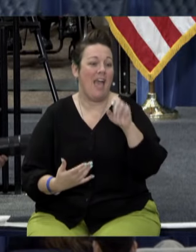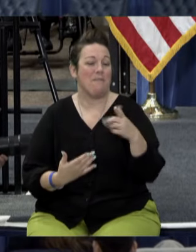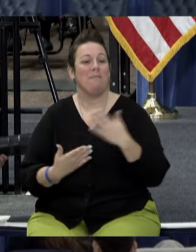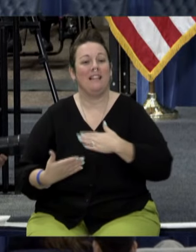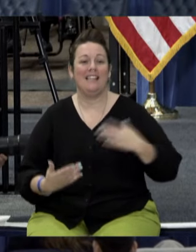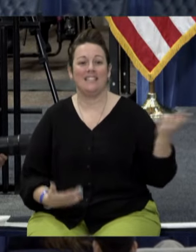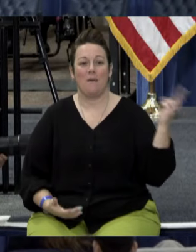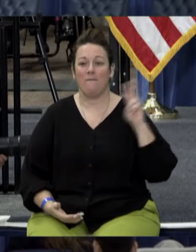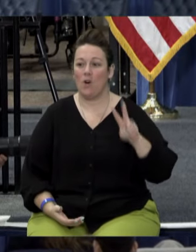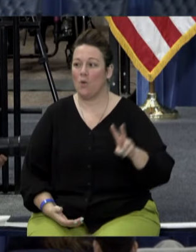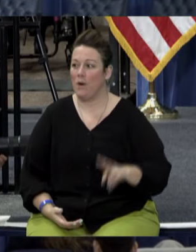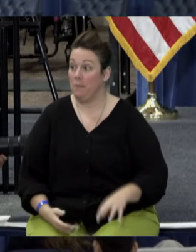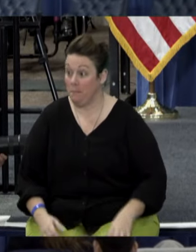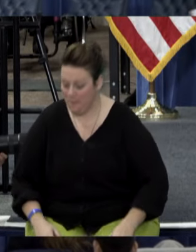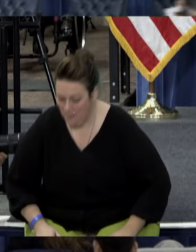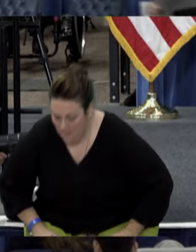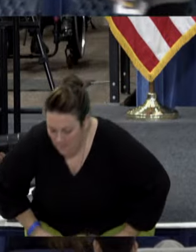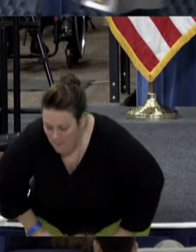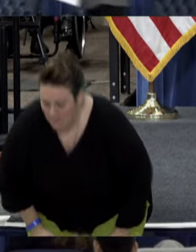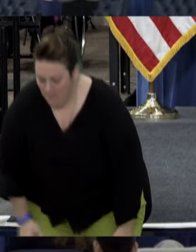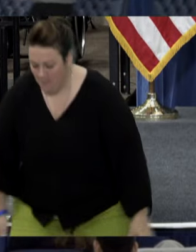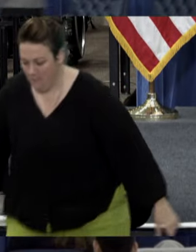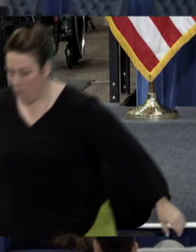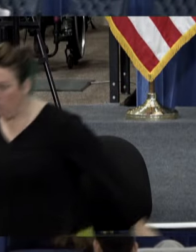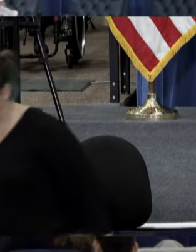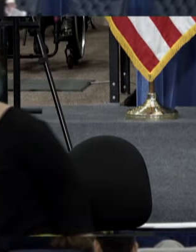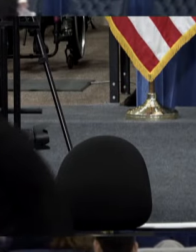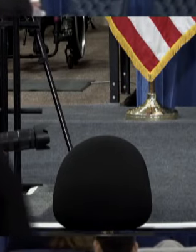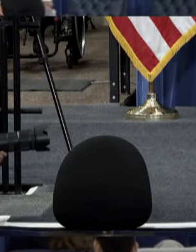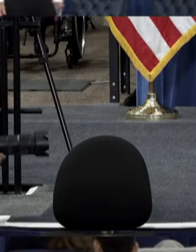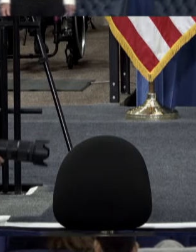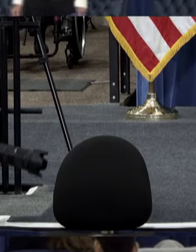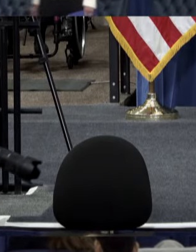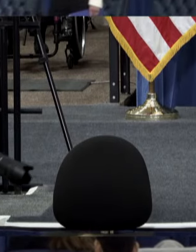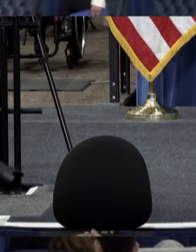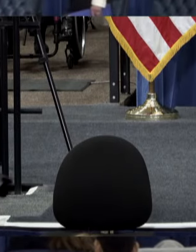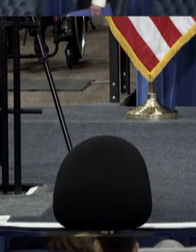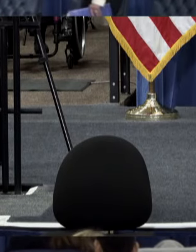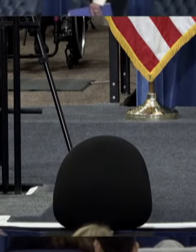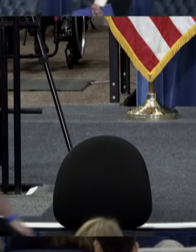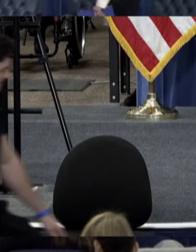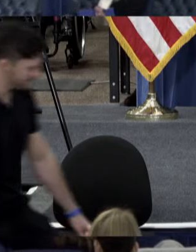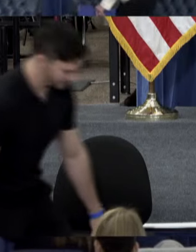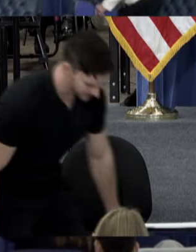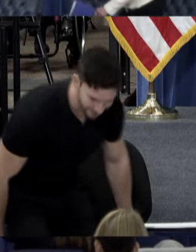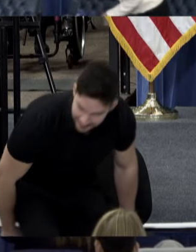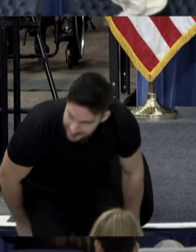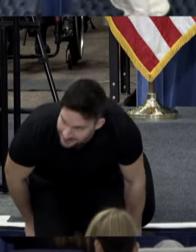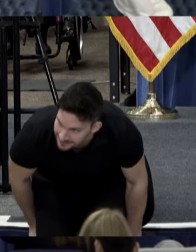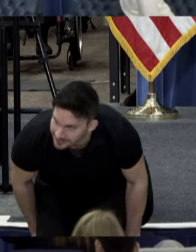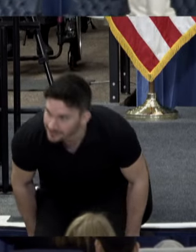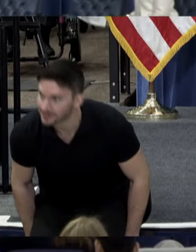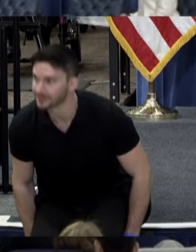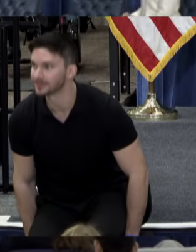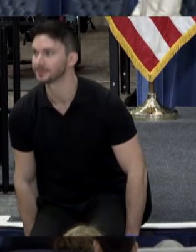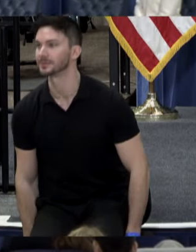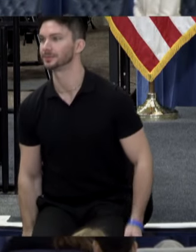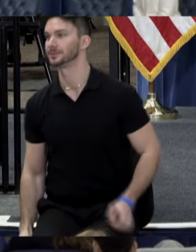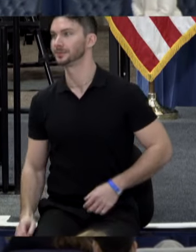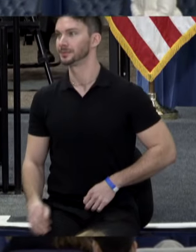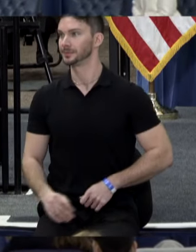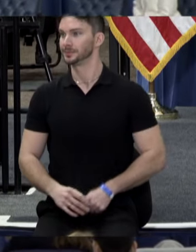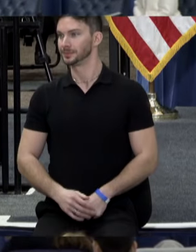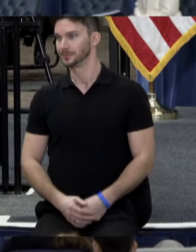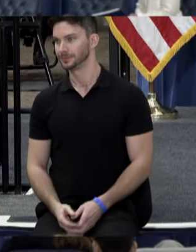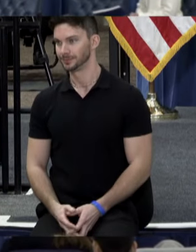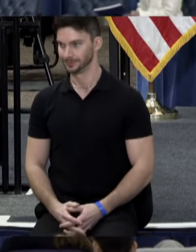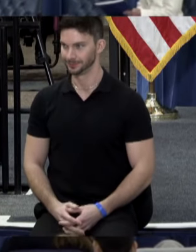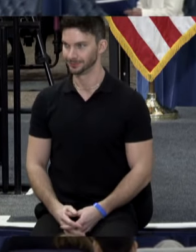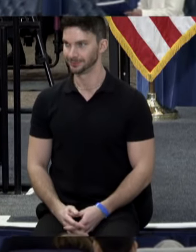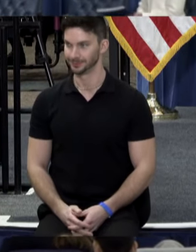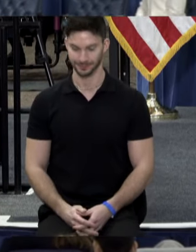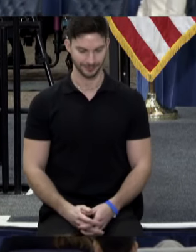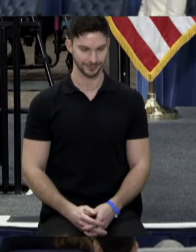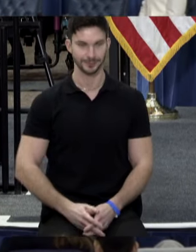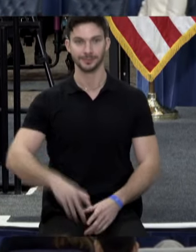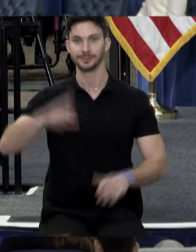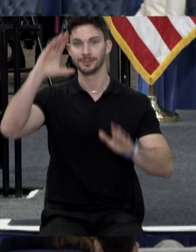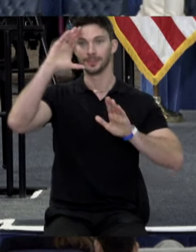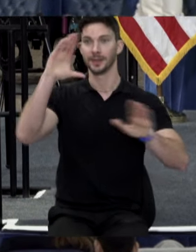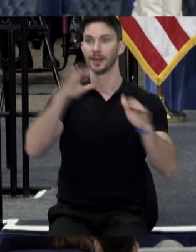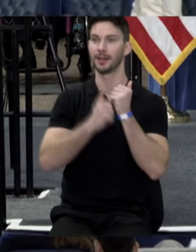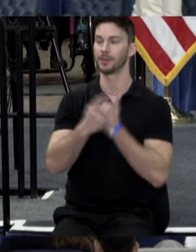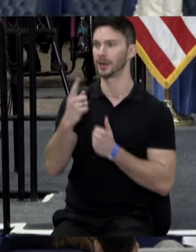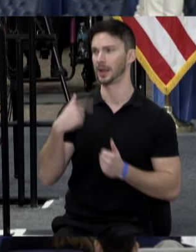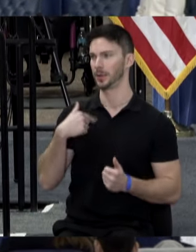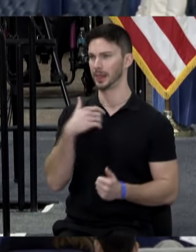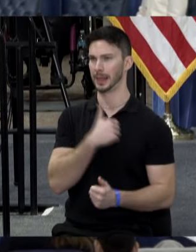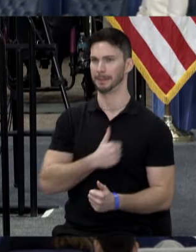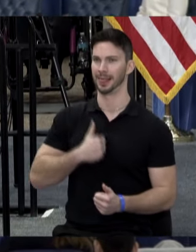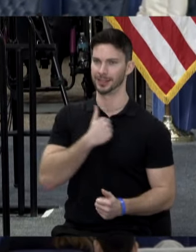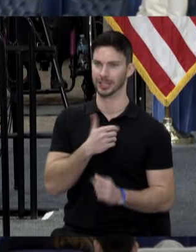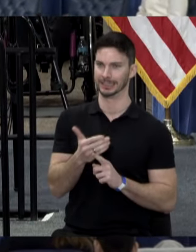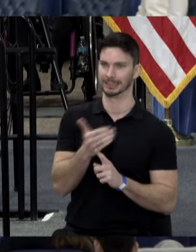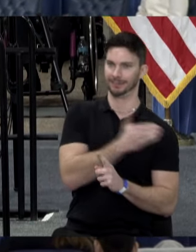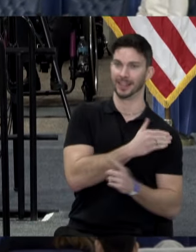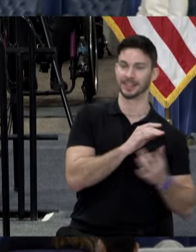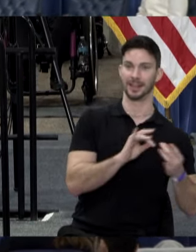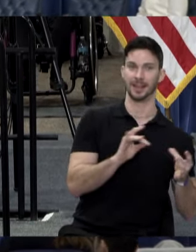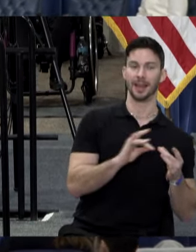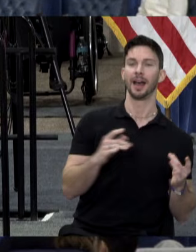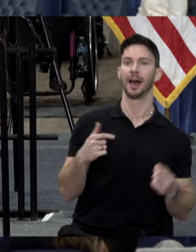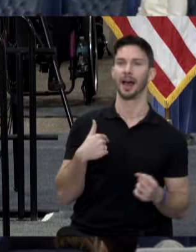Kelly Lamb: Hi everyone, I'm going to apologize in advance. I am one to speak more off the cuff